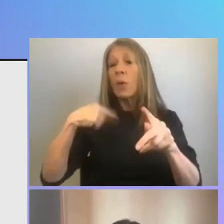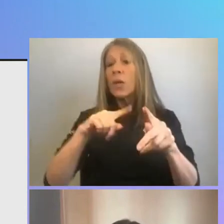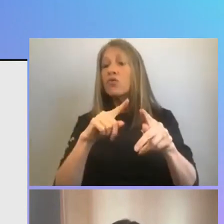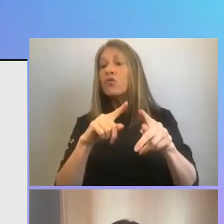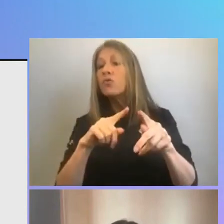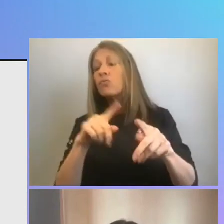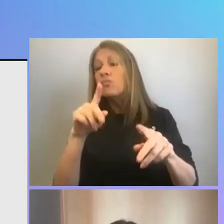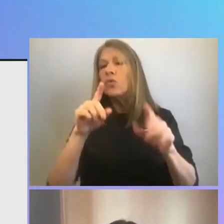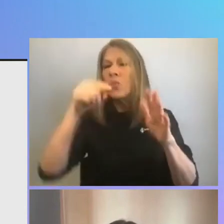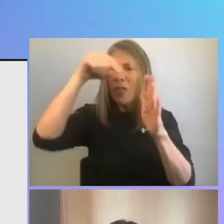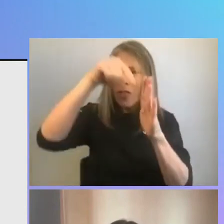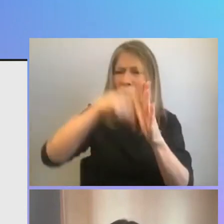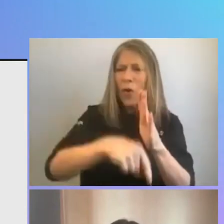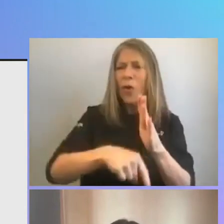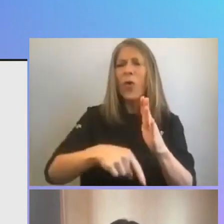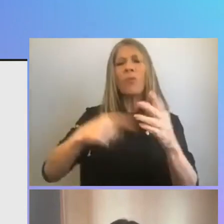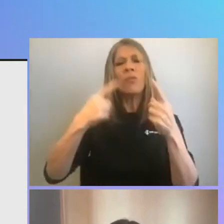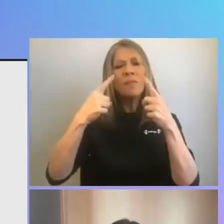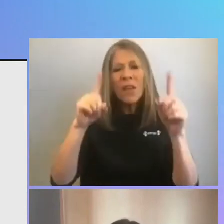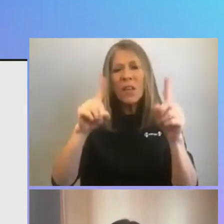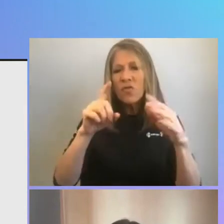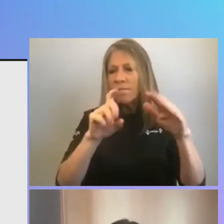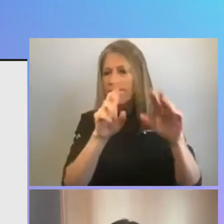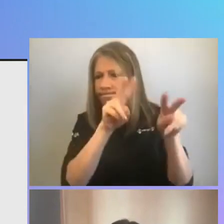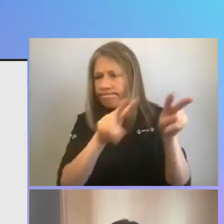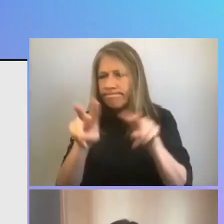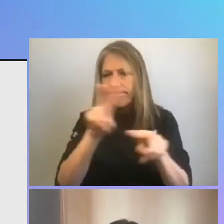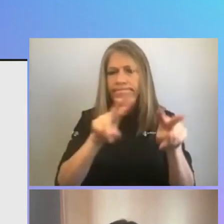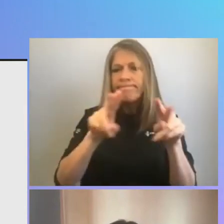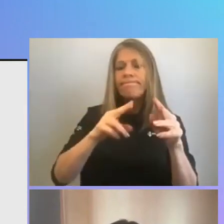thorough and efficient scans of high traffic pages across